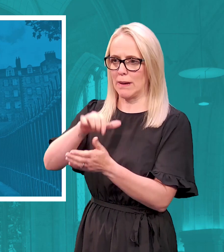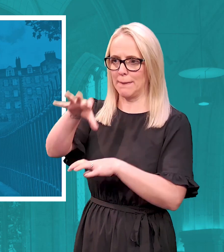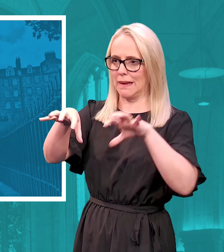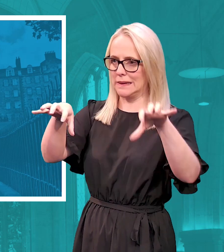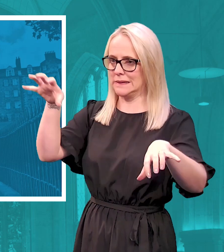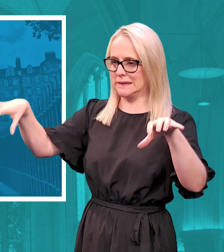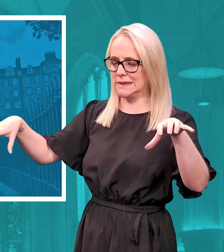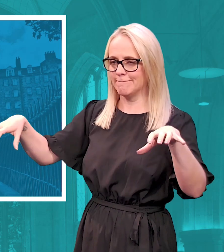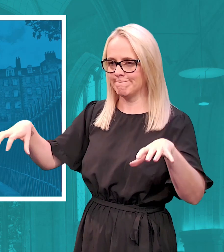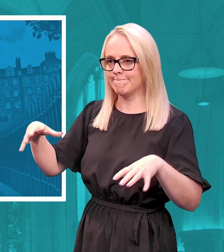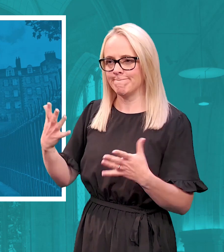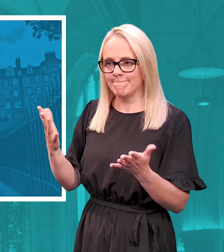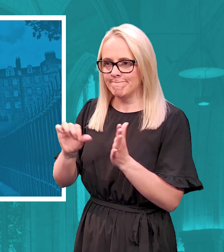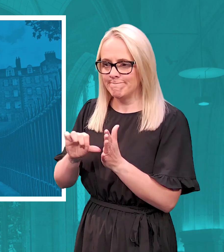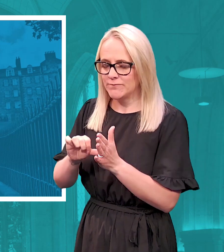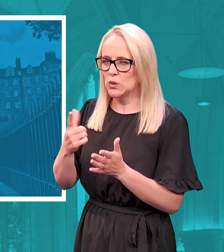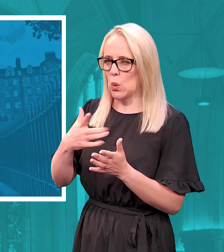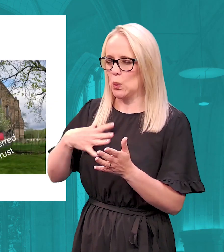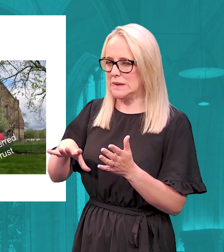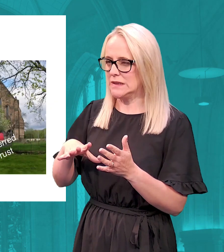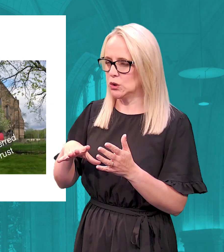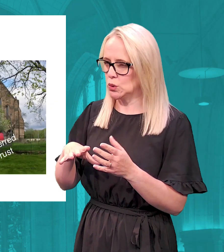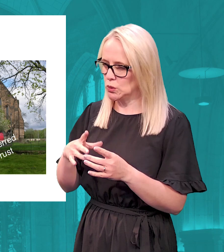So, we need to prune and plant.